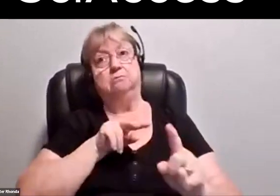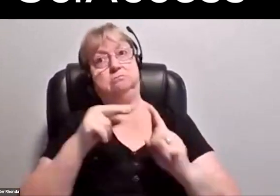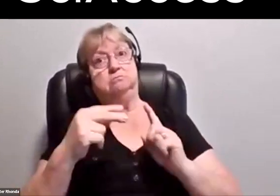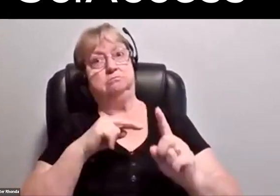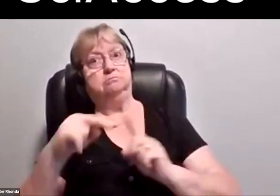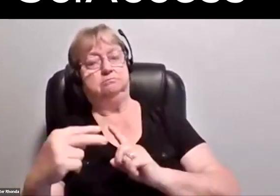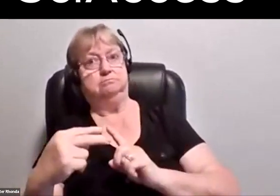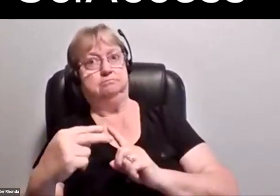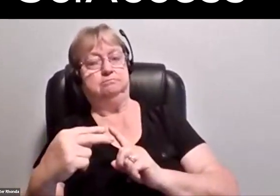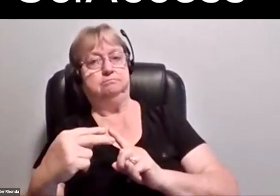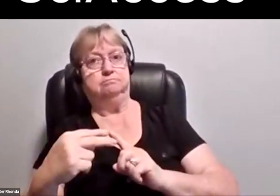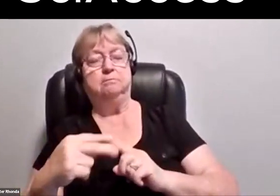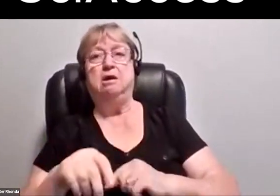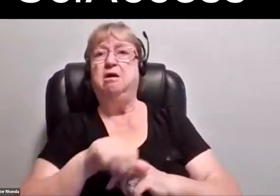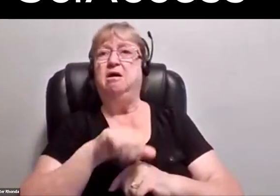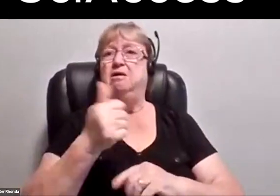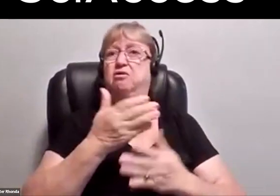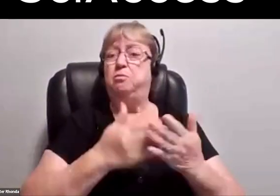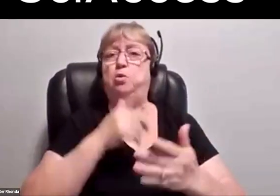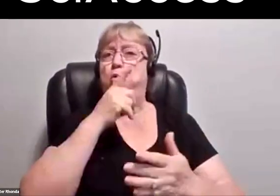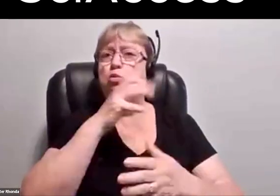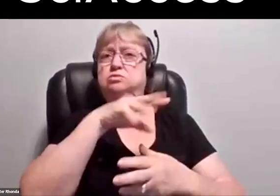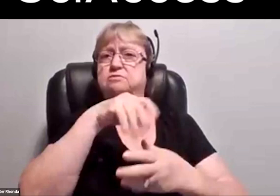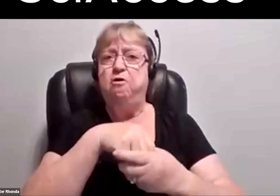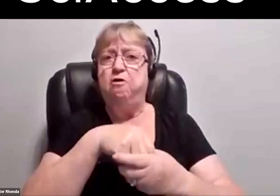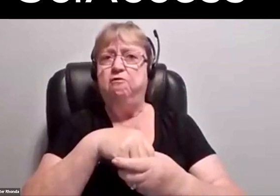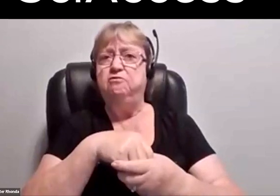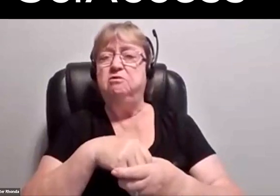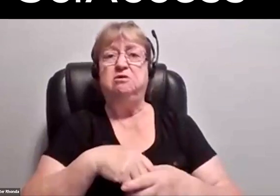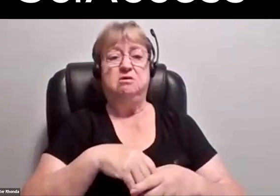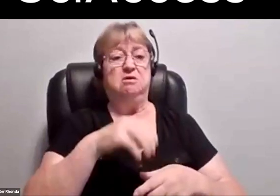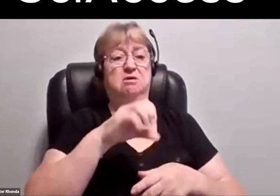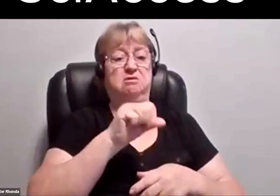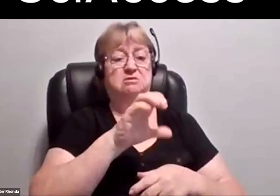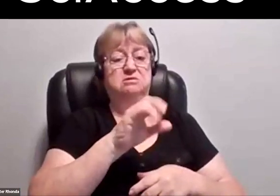and in SciAcess, and really important part of it is the breadth of the community who's involved.